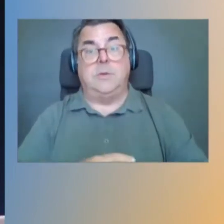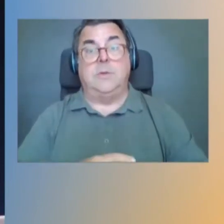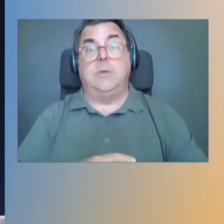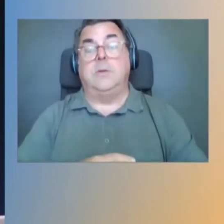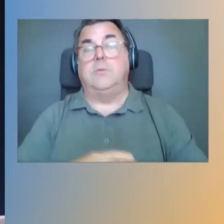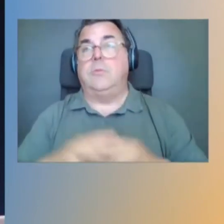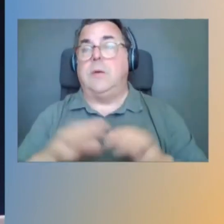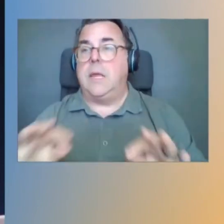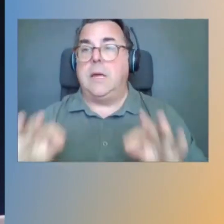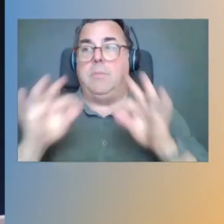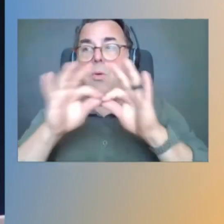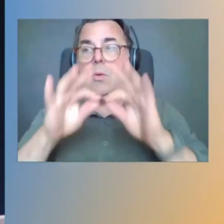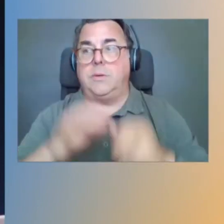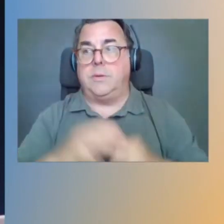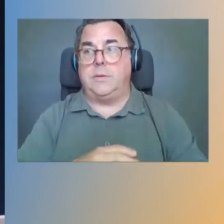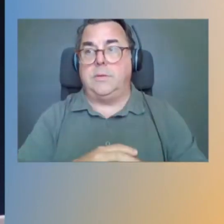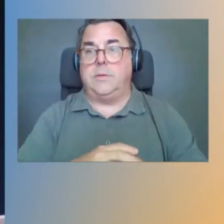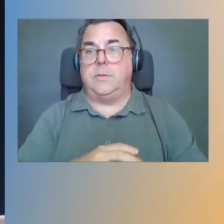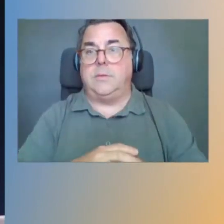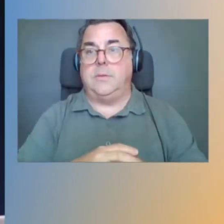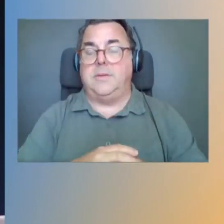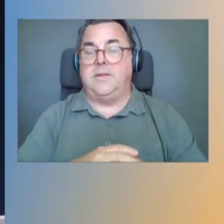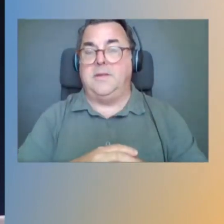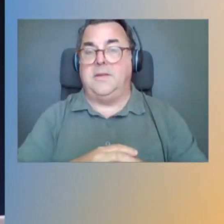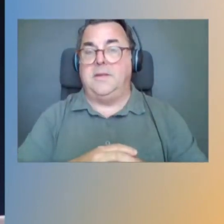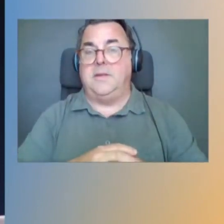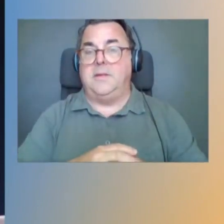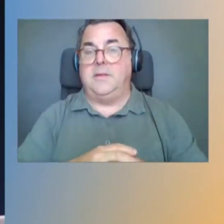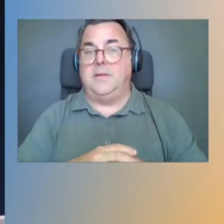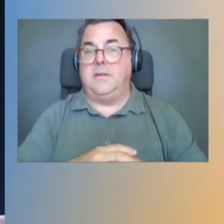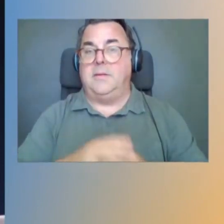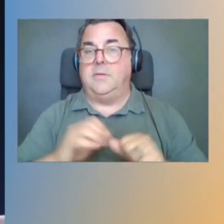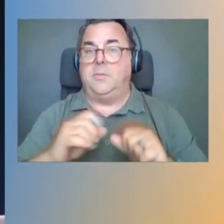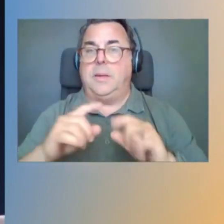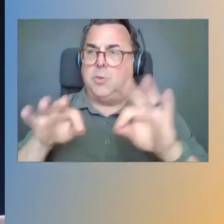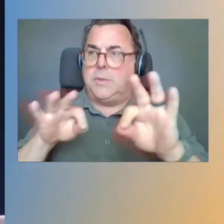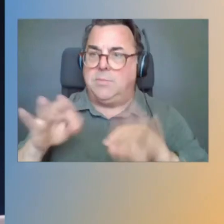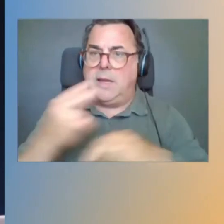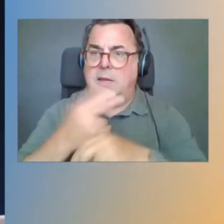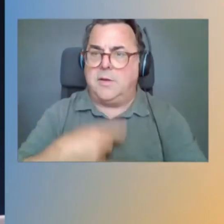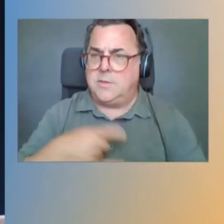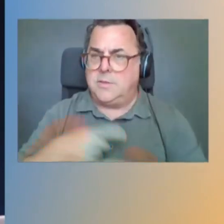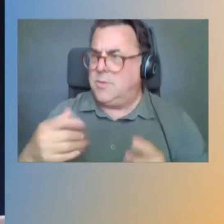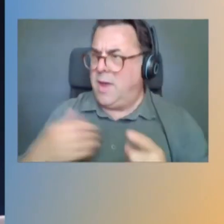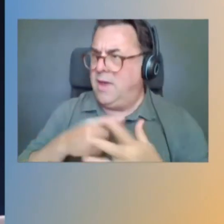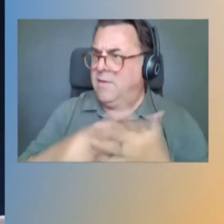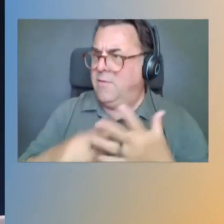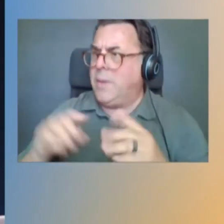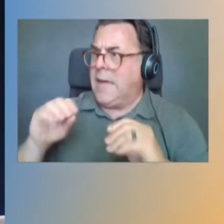in being able to talk to customers about and define what we're able to do for them.